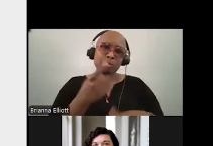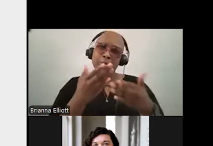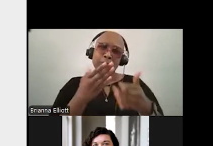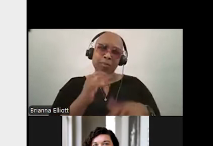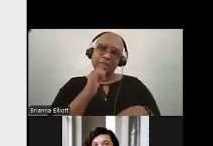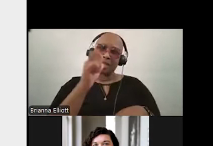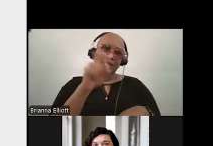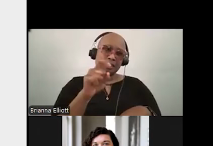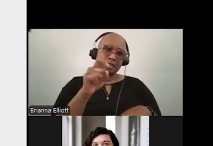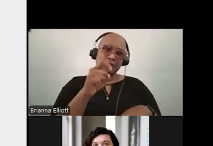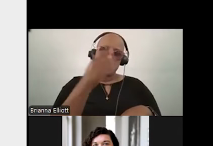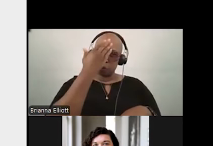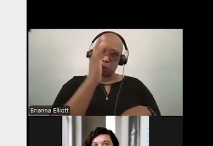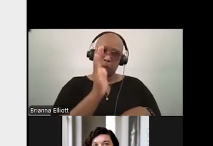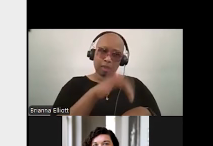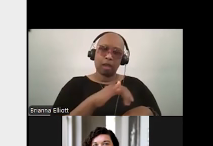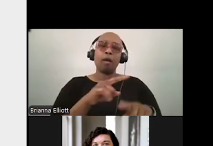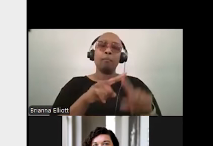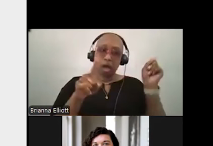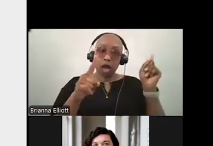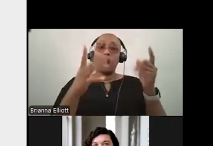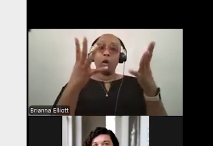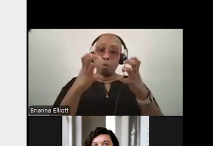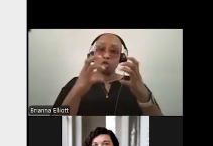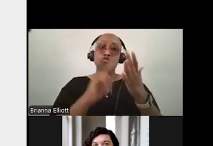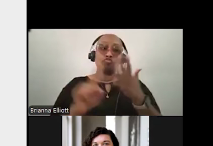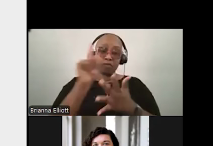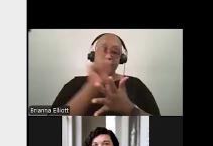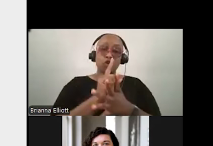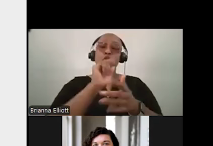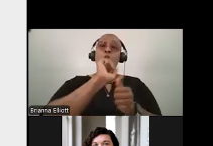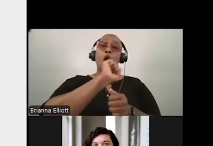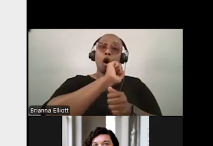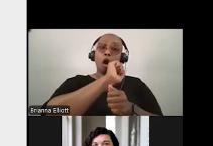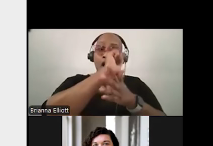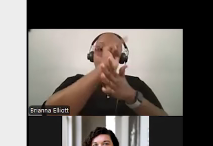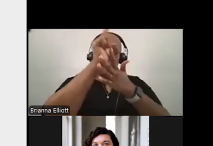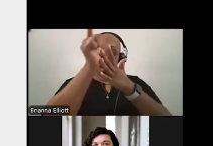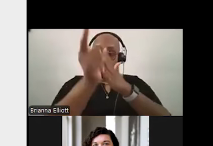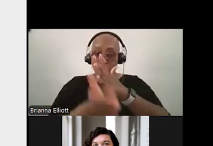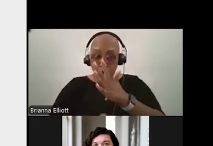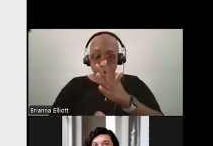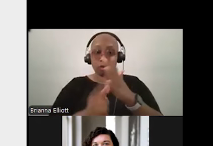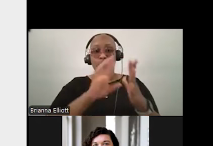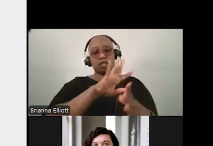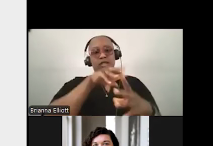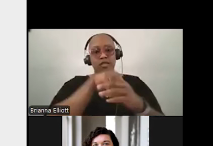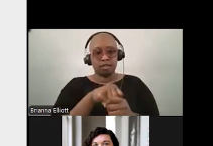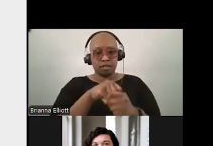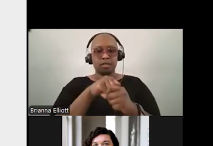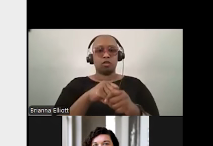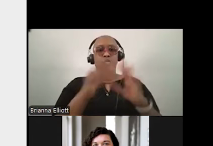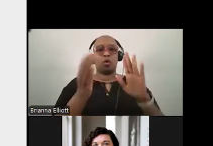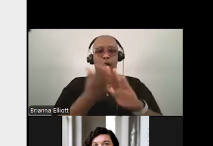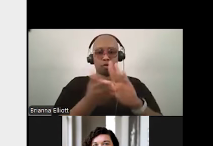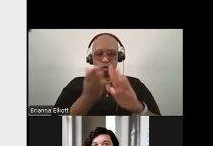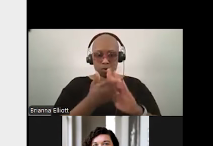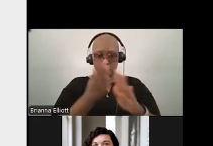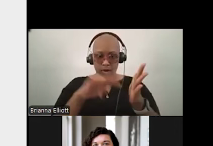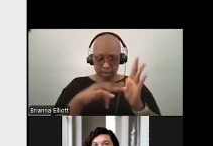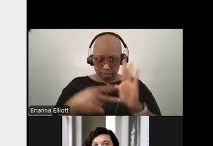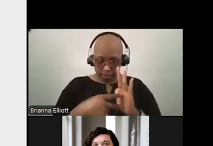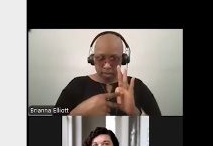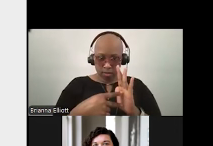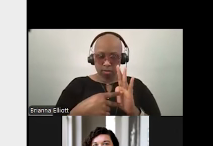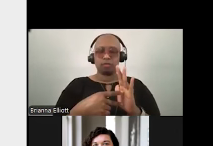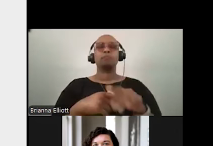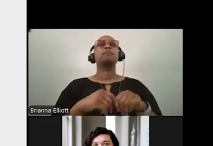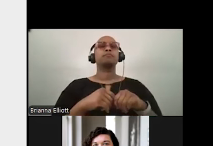but again, we want to go over all of these types of things that go into what operable is.